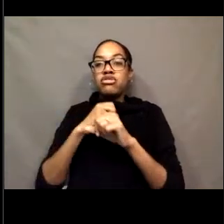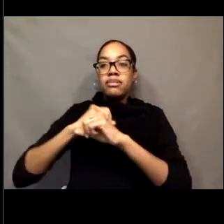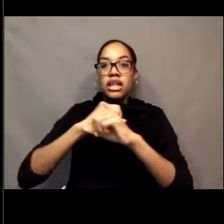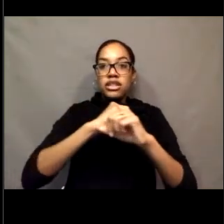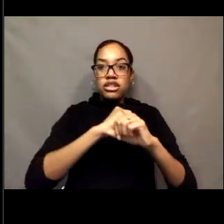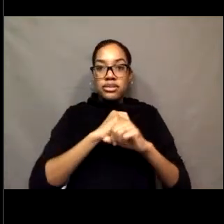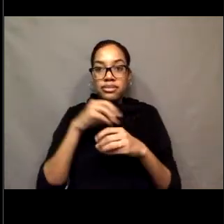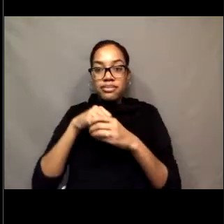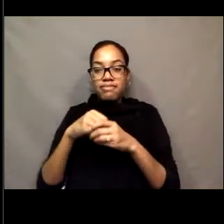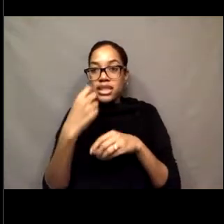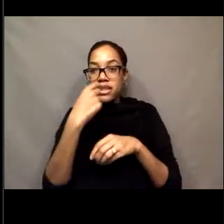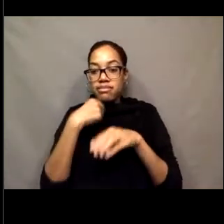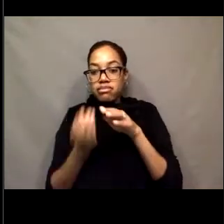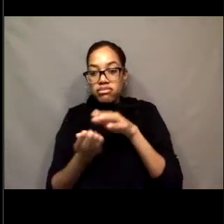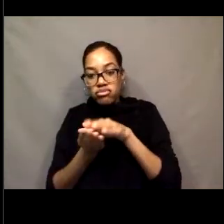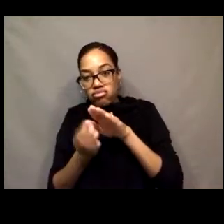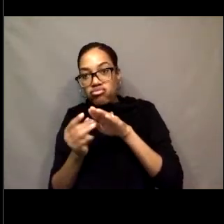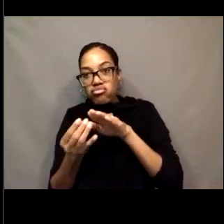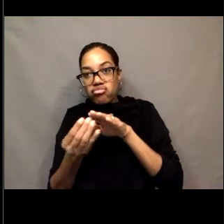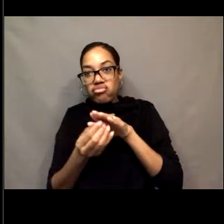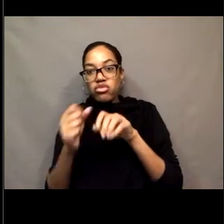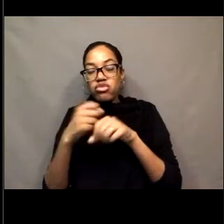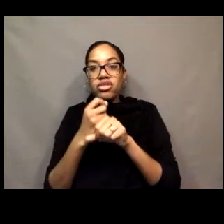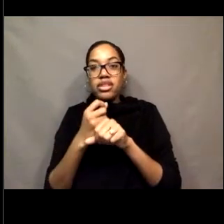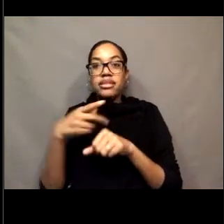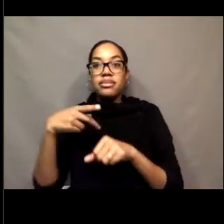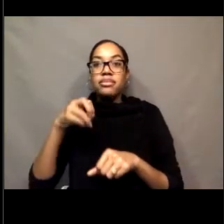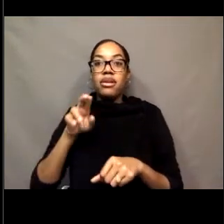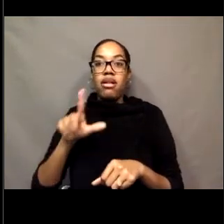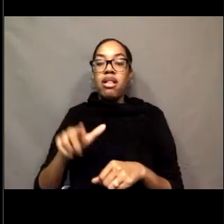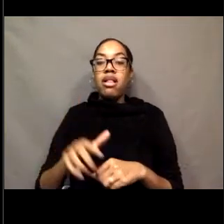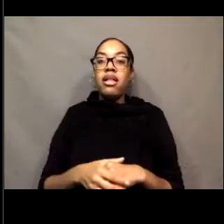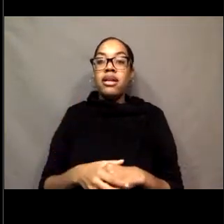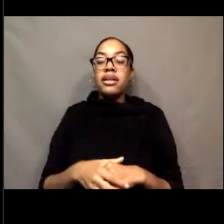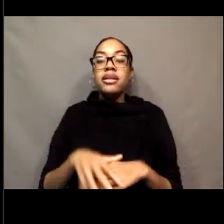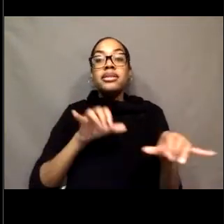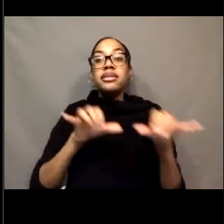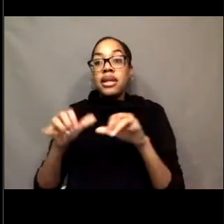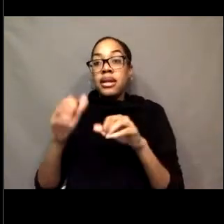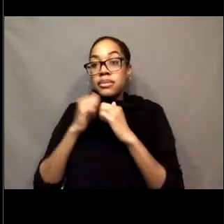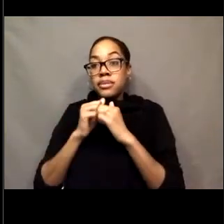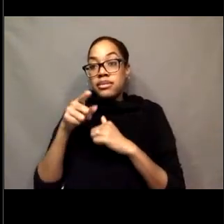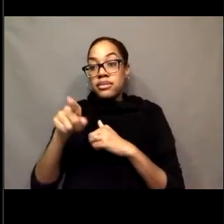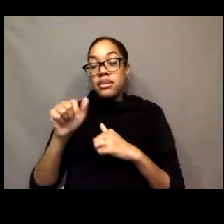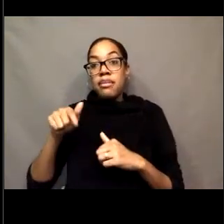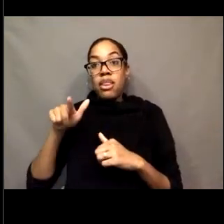The same thing can happen with abalone. Their pearls are sometimes attached to the shell,